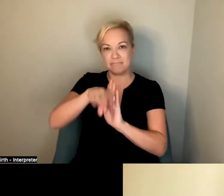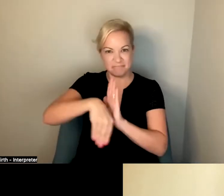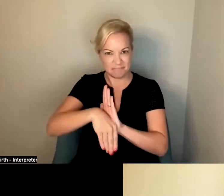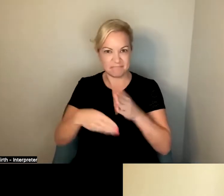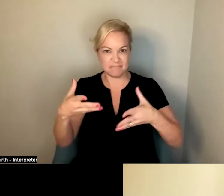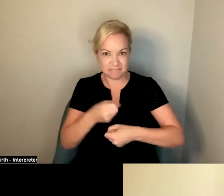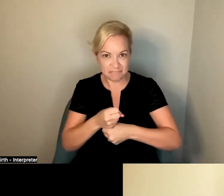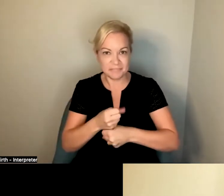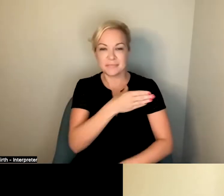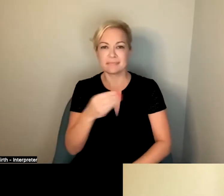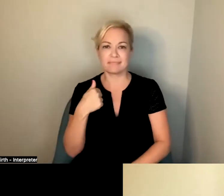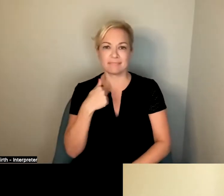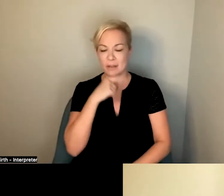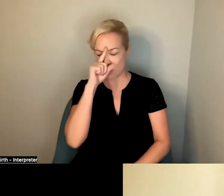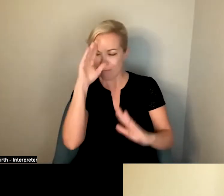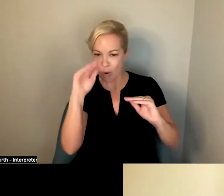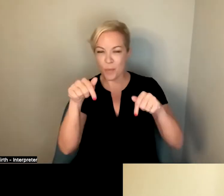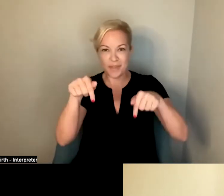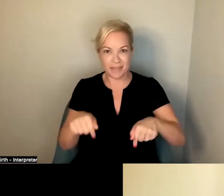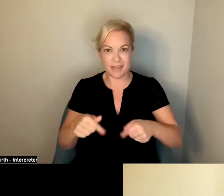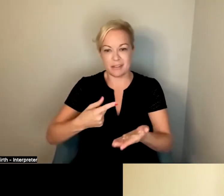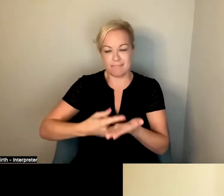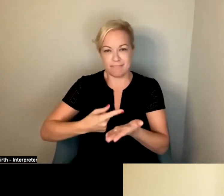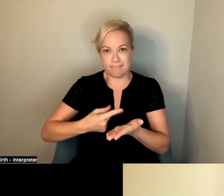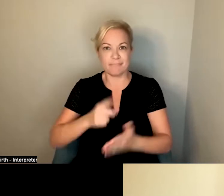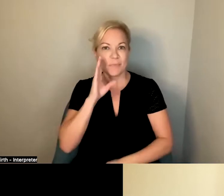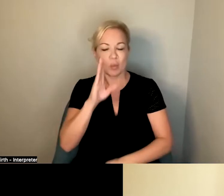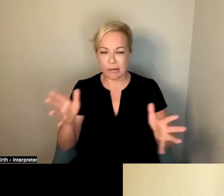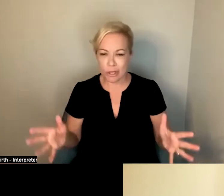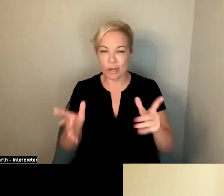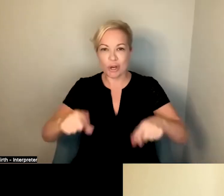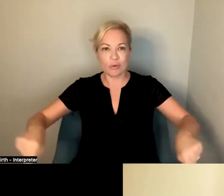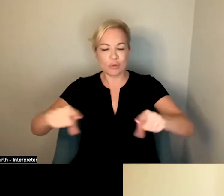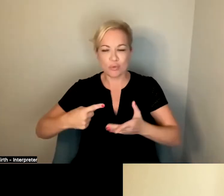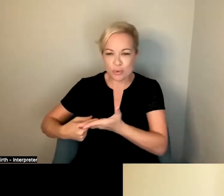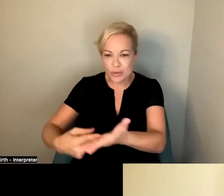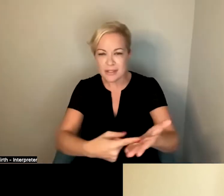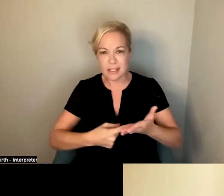encourage conversation and debate for people working in museums, as well as students and